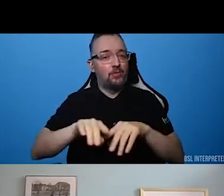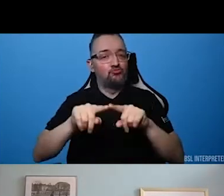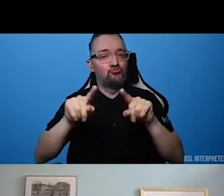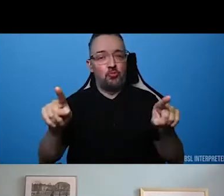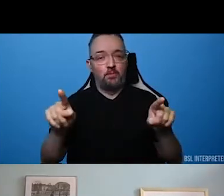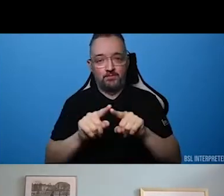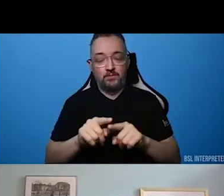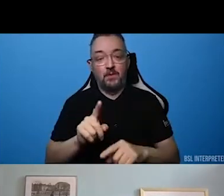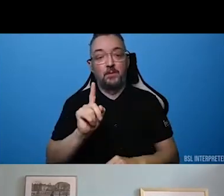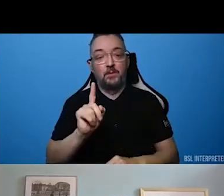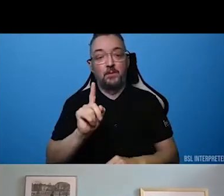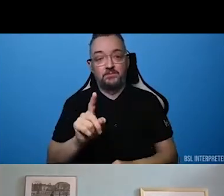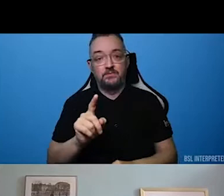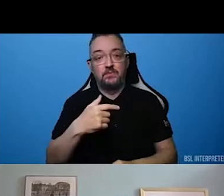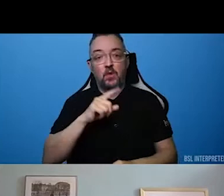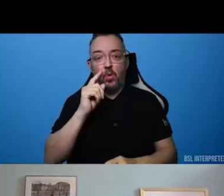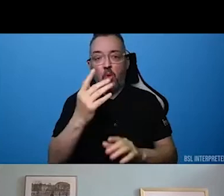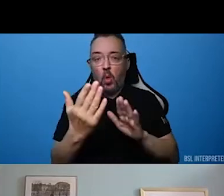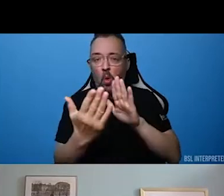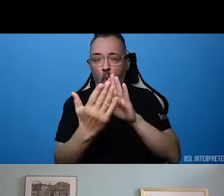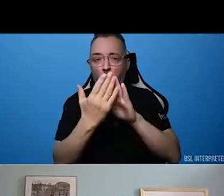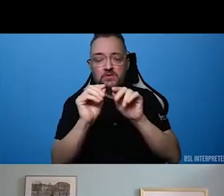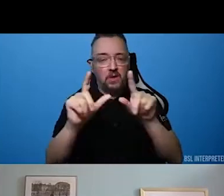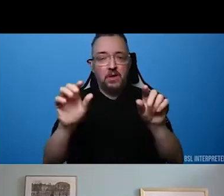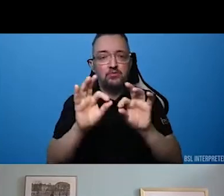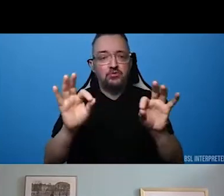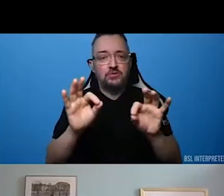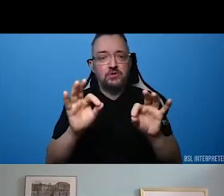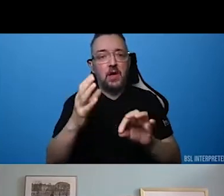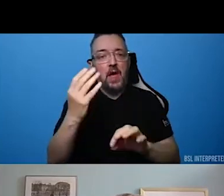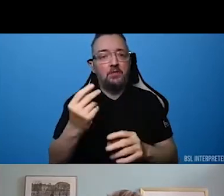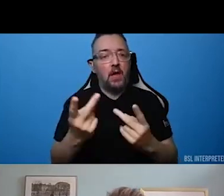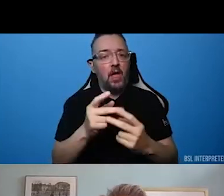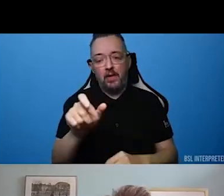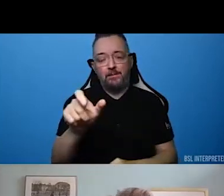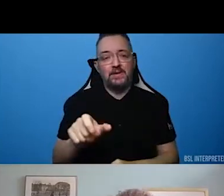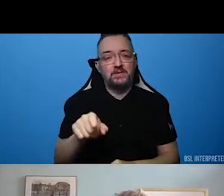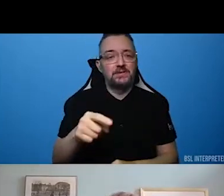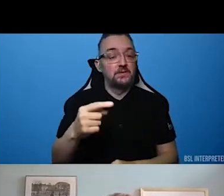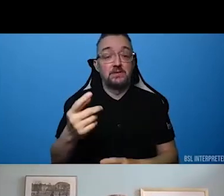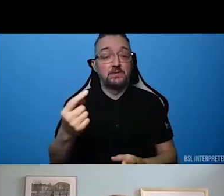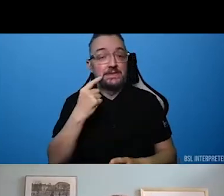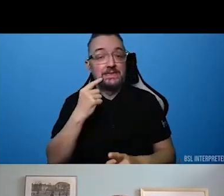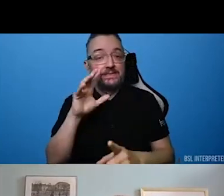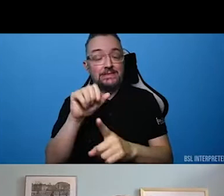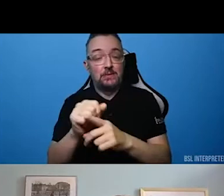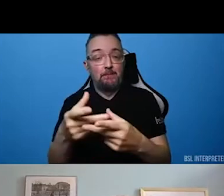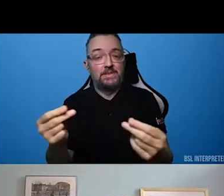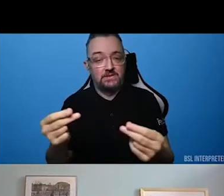However if we look closer at the musicians we see that there is another figure who is easy to miss at first glance.